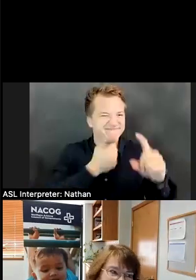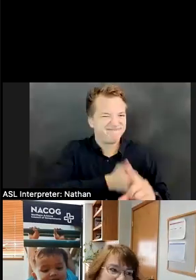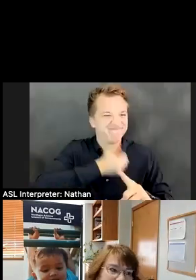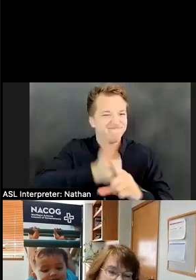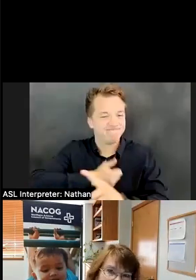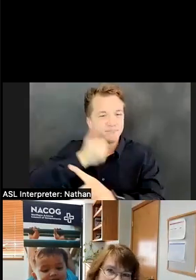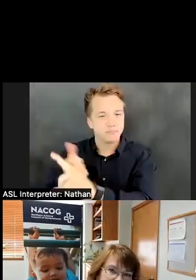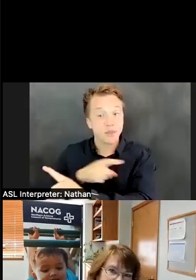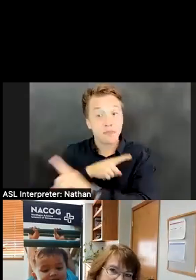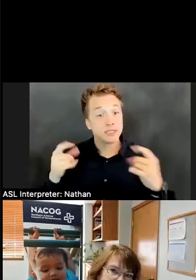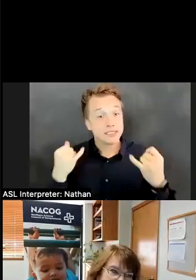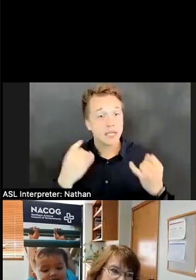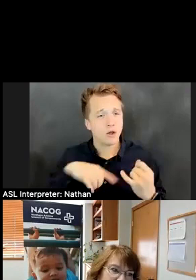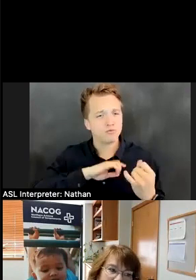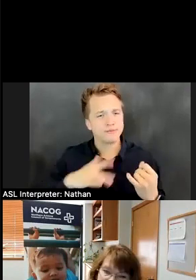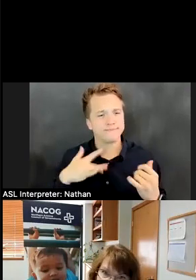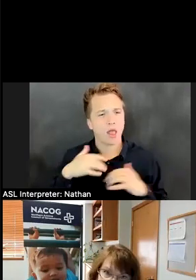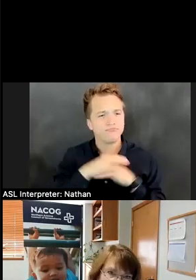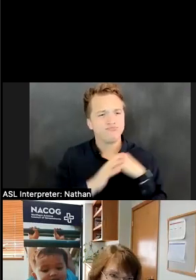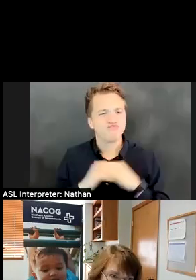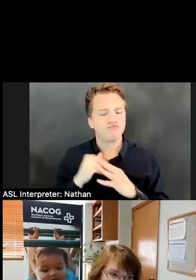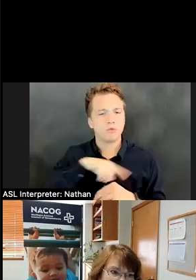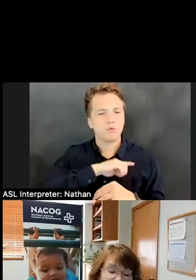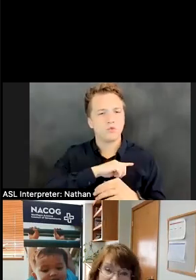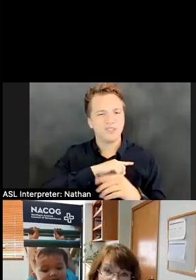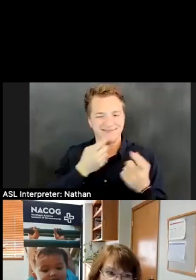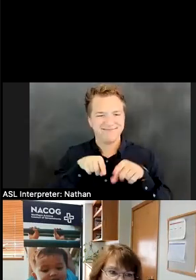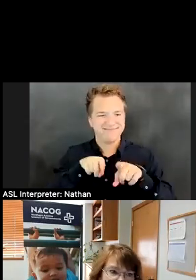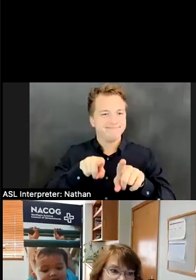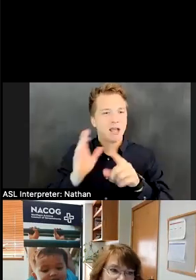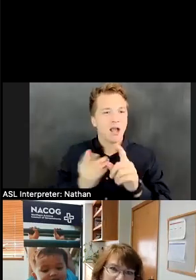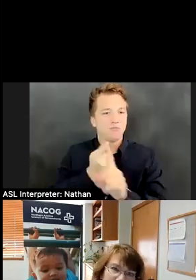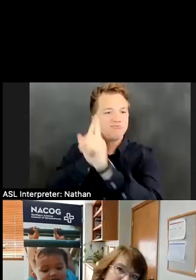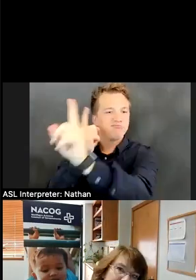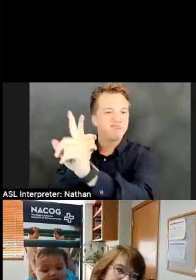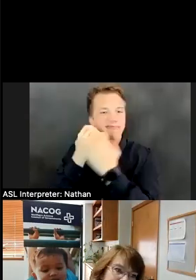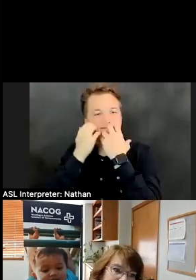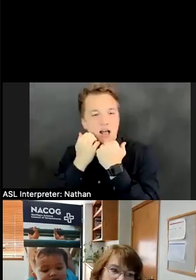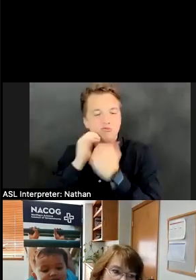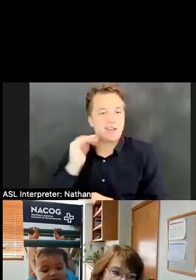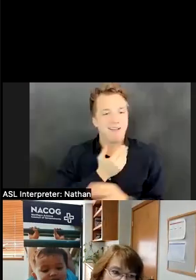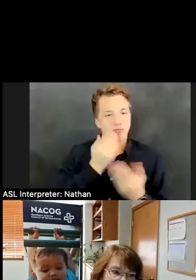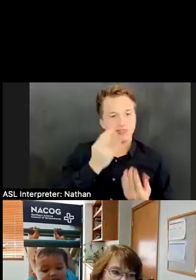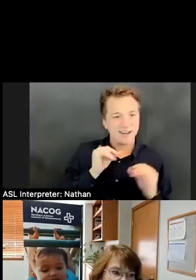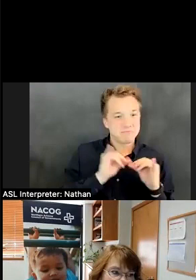We aligned our logic model to our vision, our mission, and our values. We reassessed the "why."